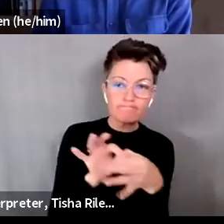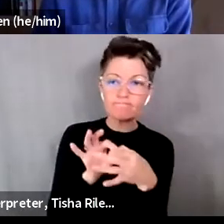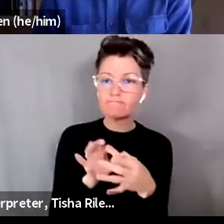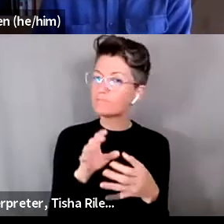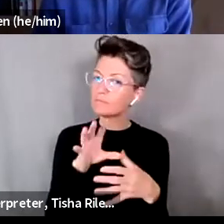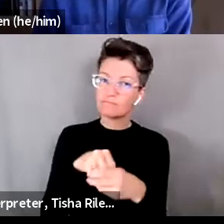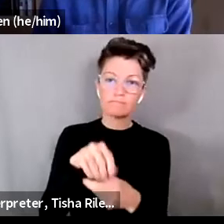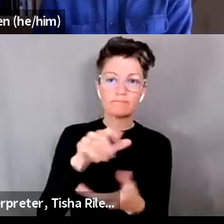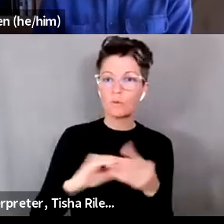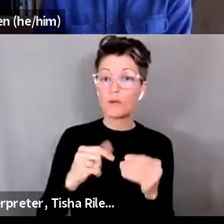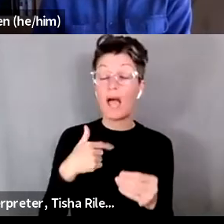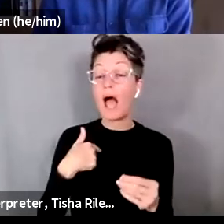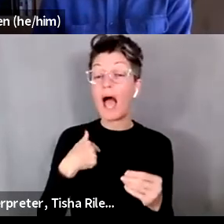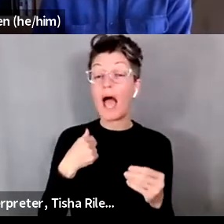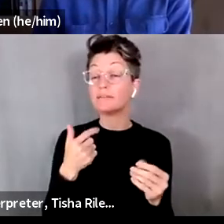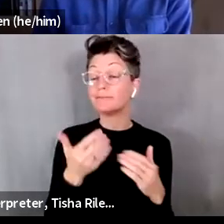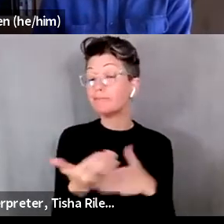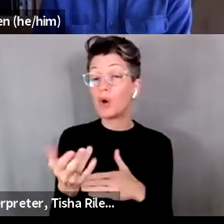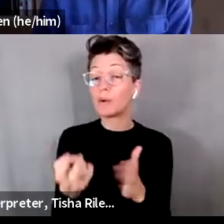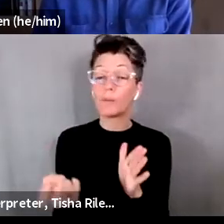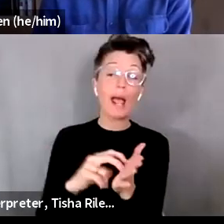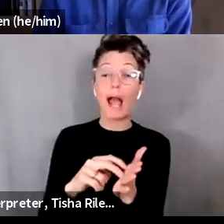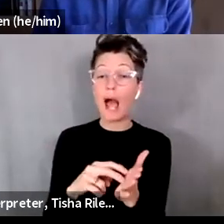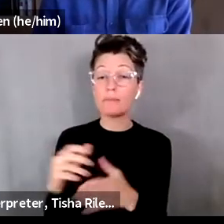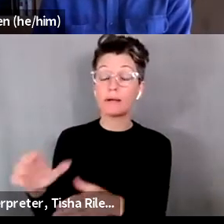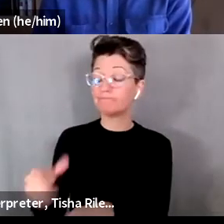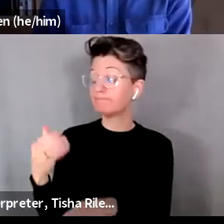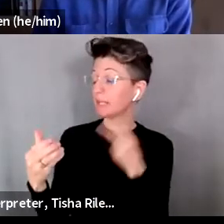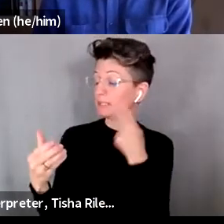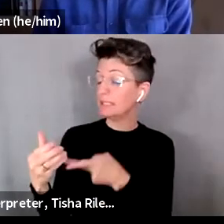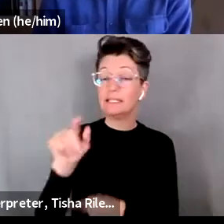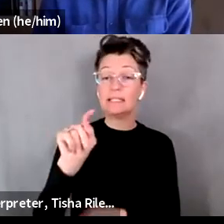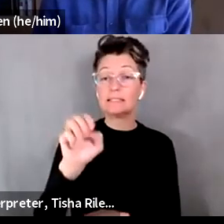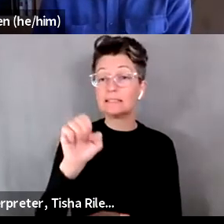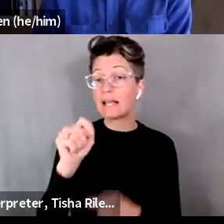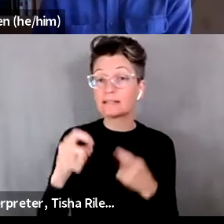and there would be a text from Chas say to me and Lidia and Kate